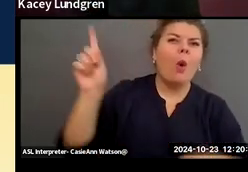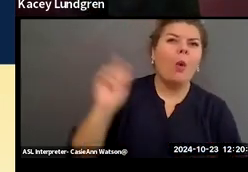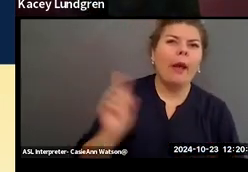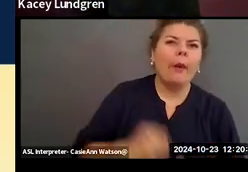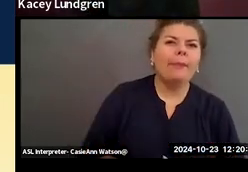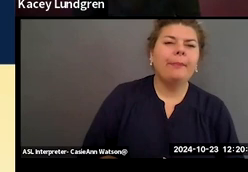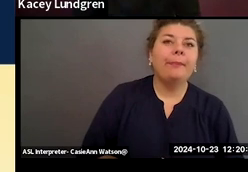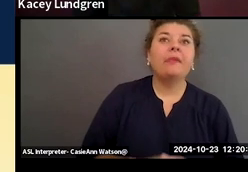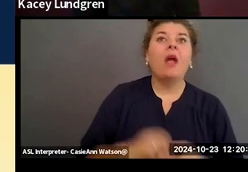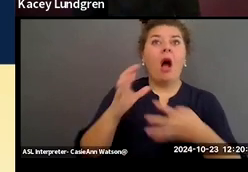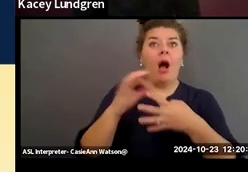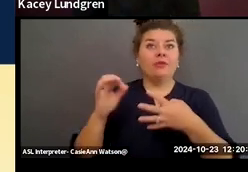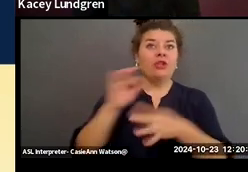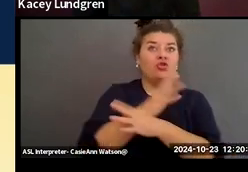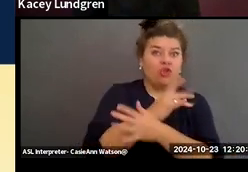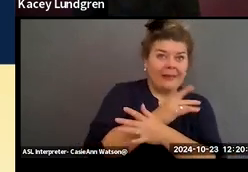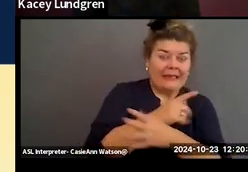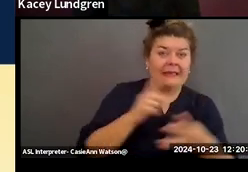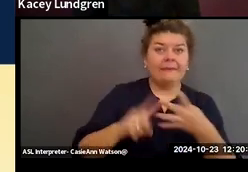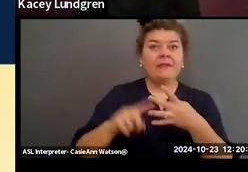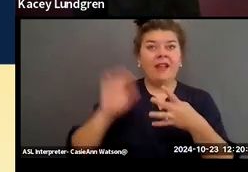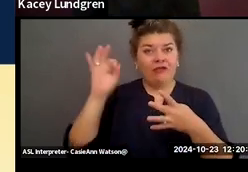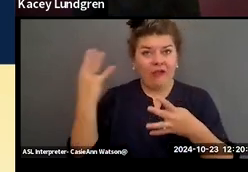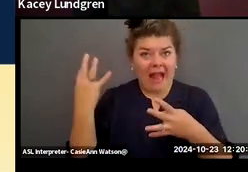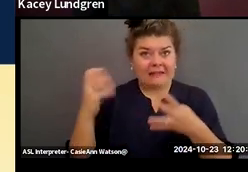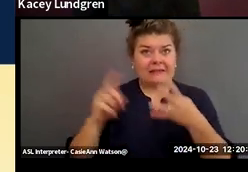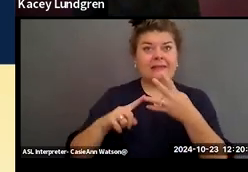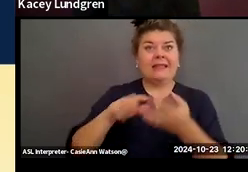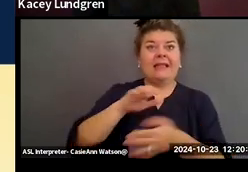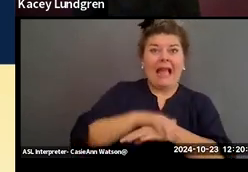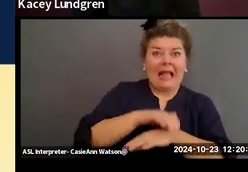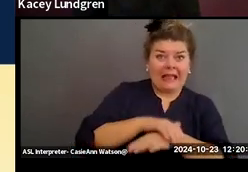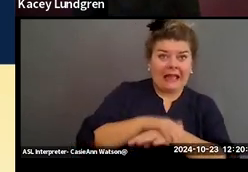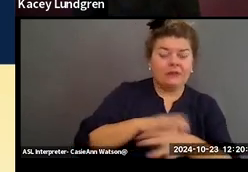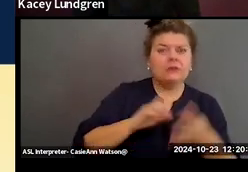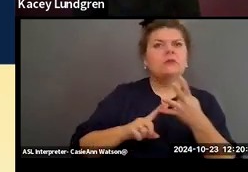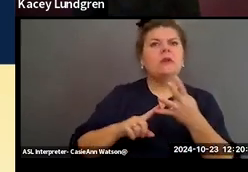And the options I have are Germany, France, England, and Italy.